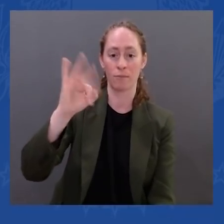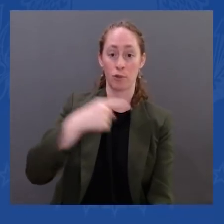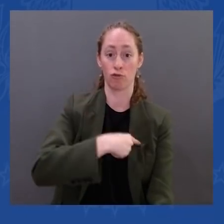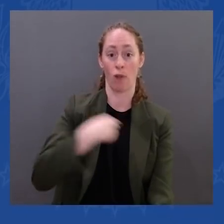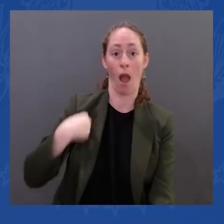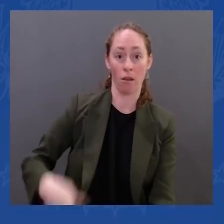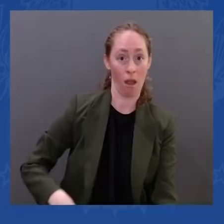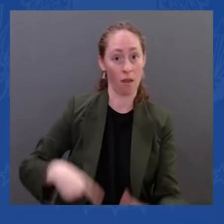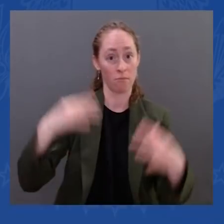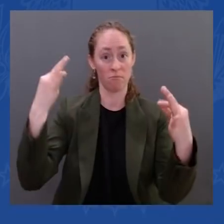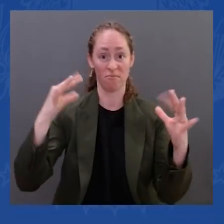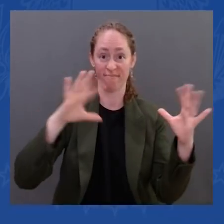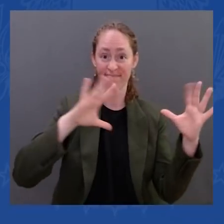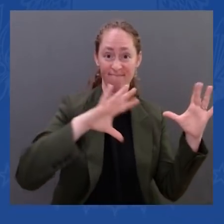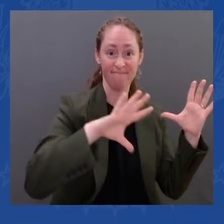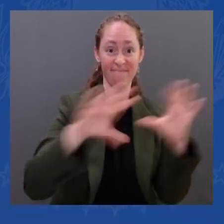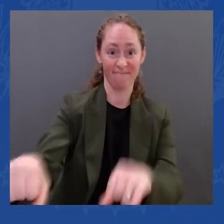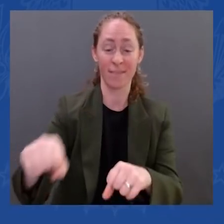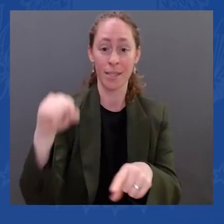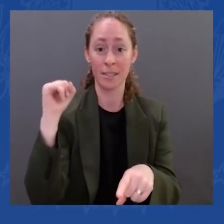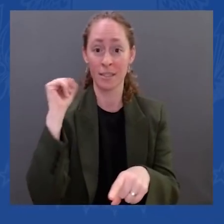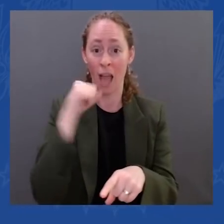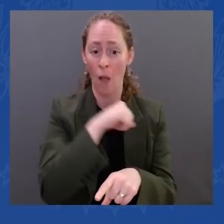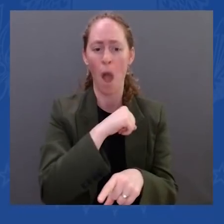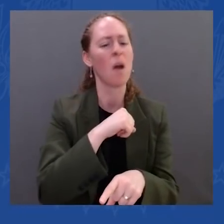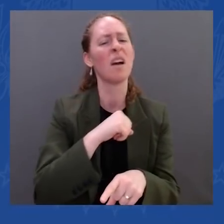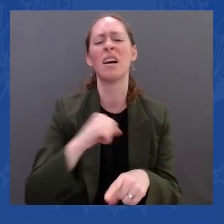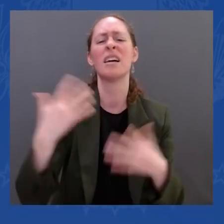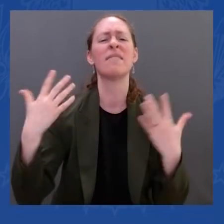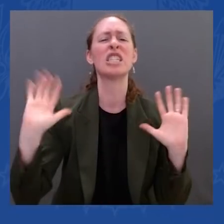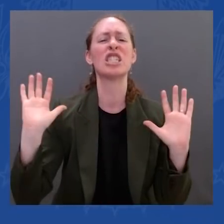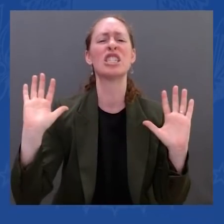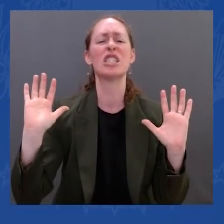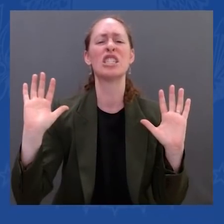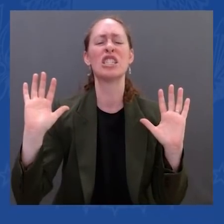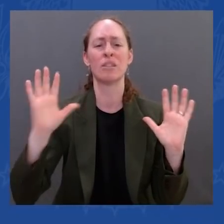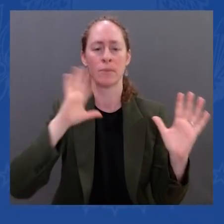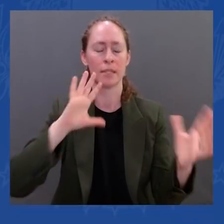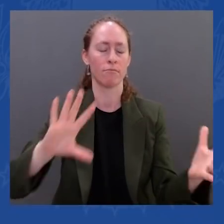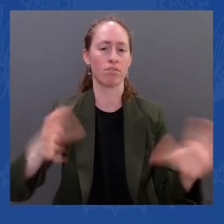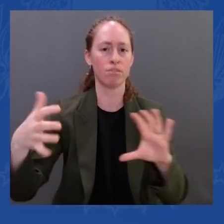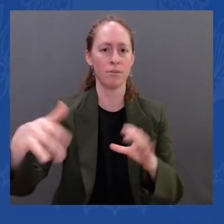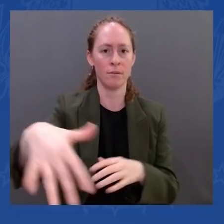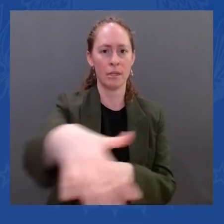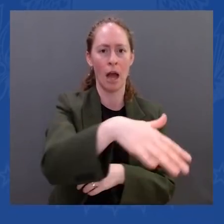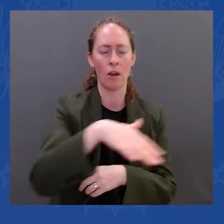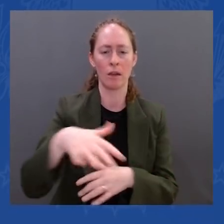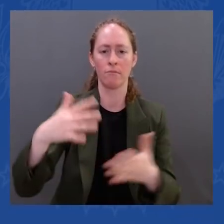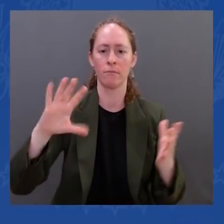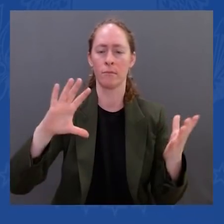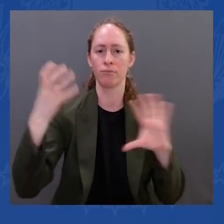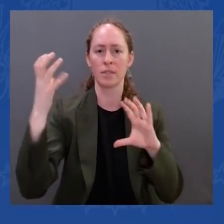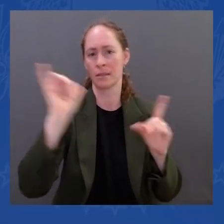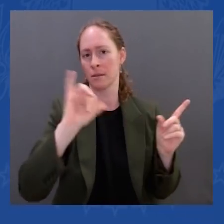in Ukraine. And so, it's a burden that is even stronger. Thank you very much. Appreciate it. The Press: Thank you, Mr. President.